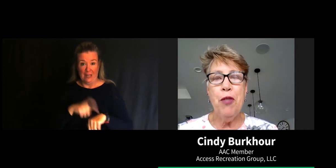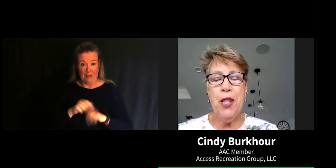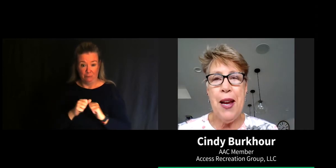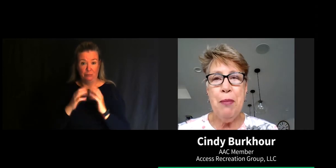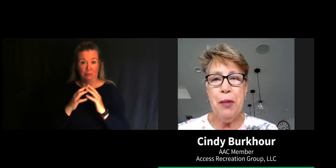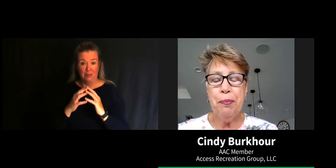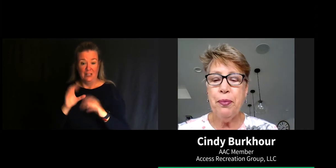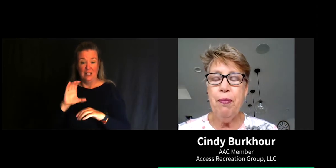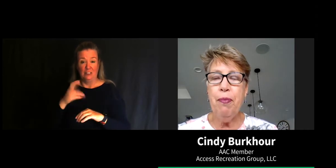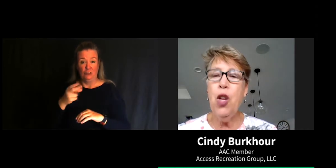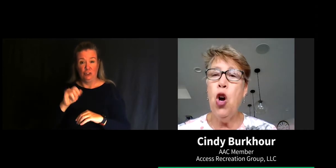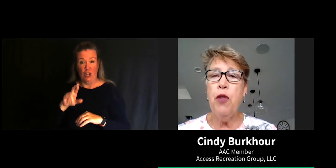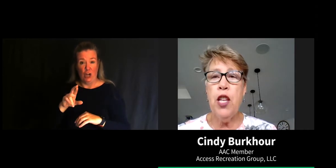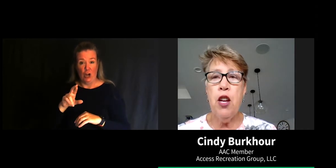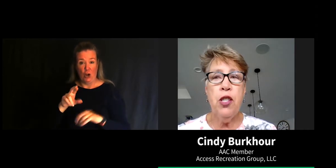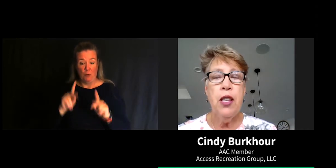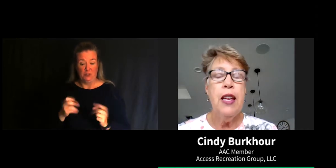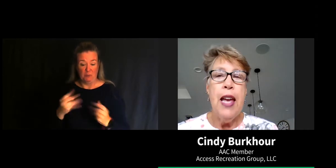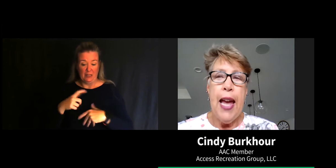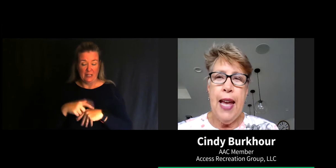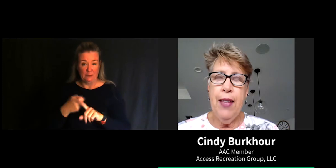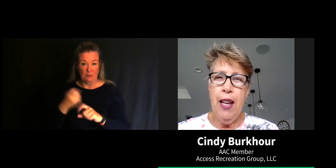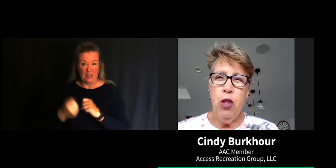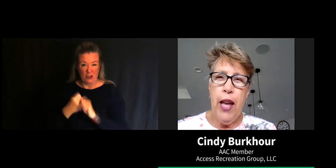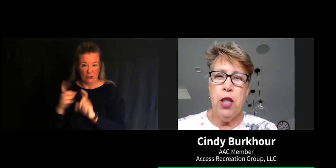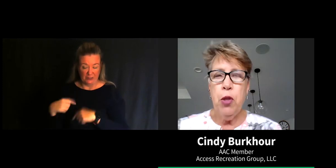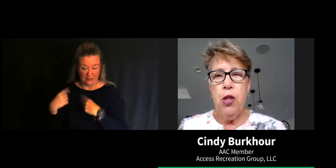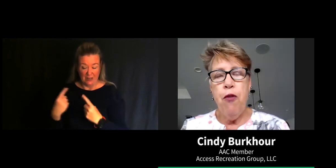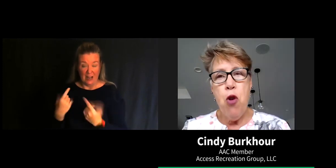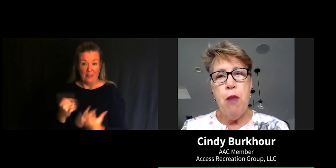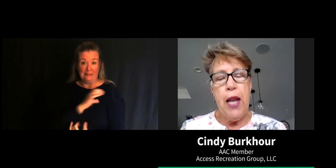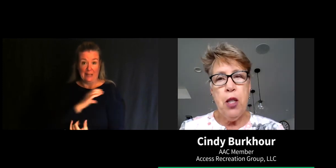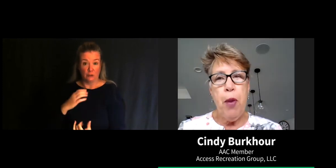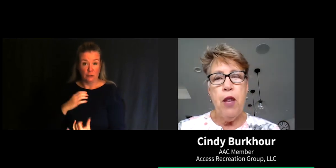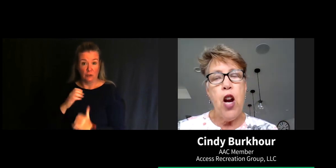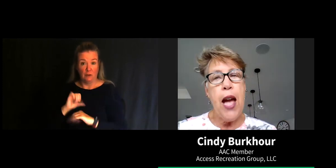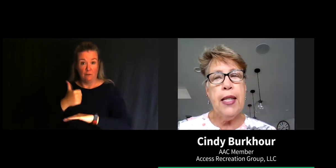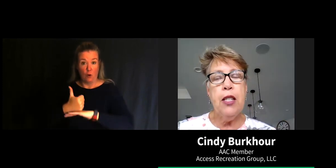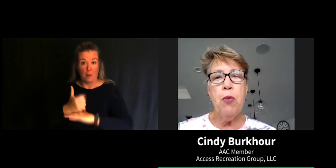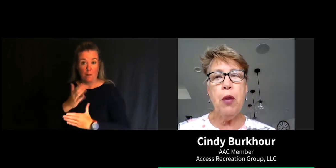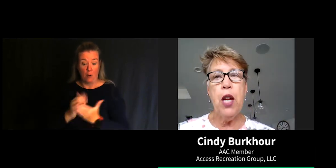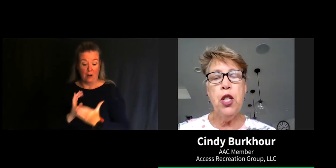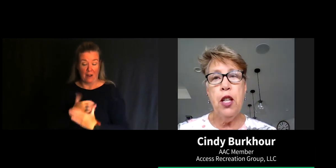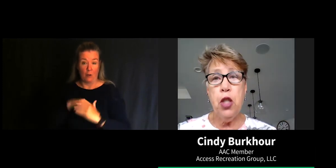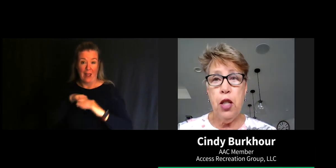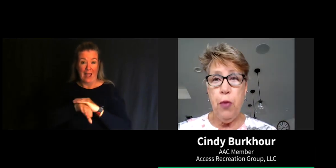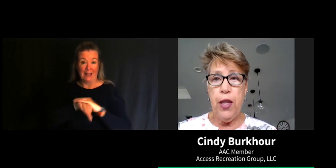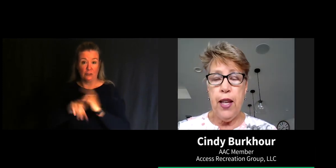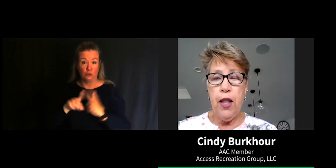of times over the years. The council actually formed as a part of our Access to Recreation initiative with the Kellogg